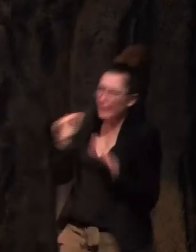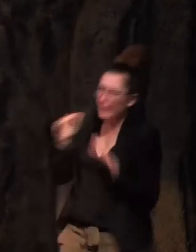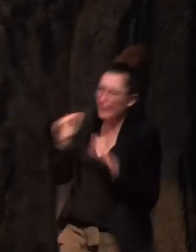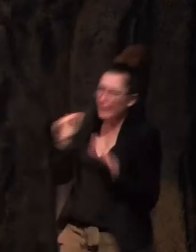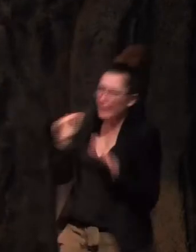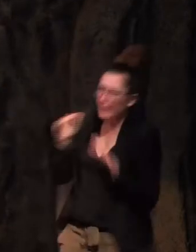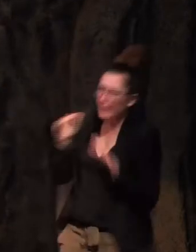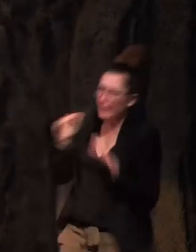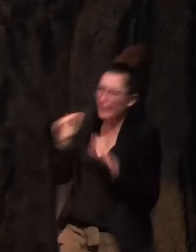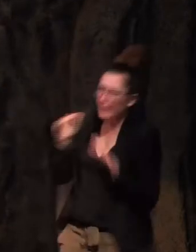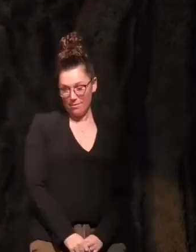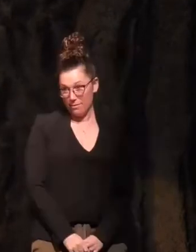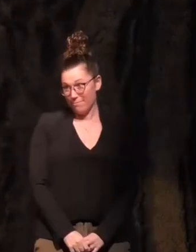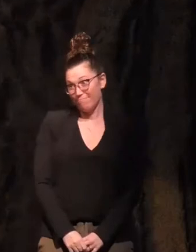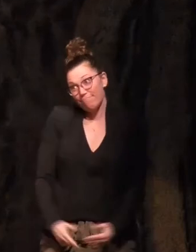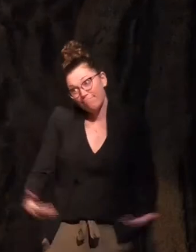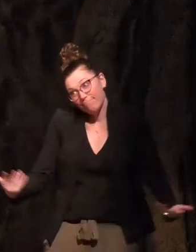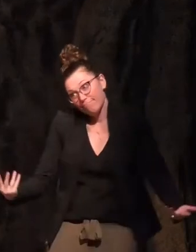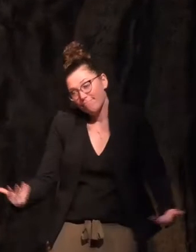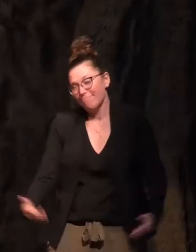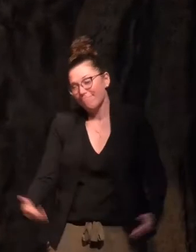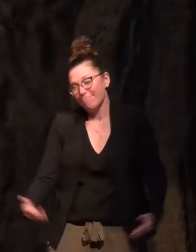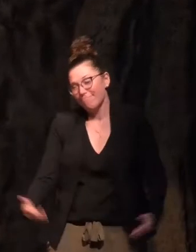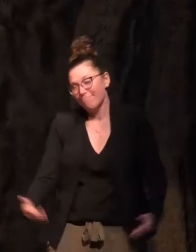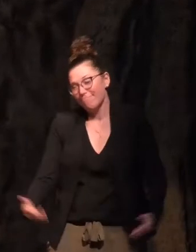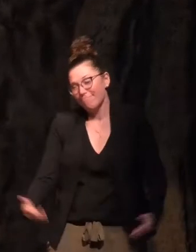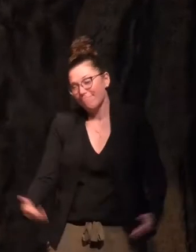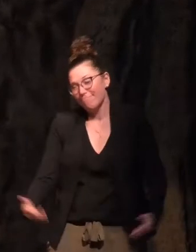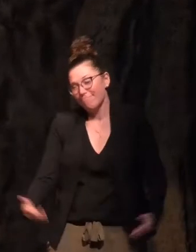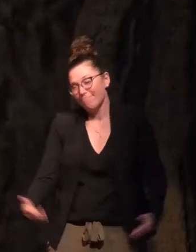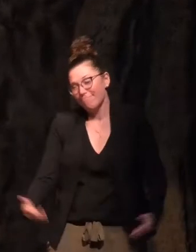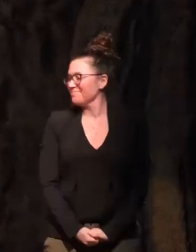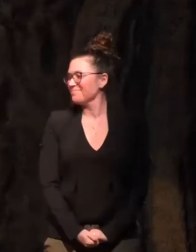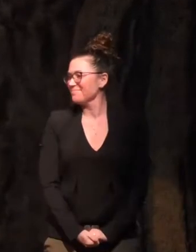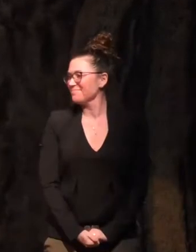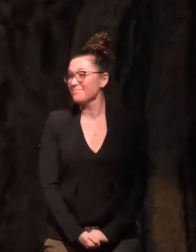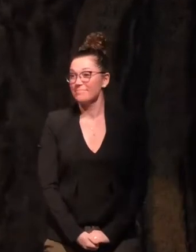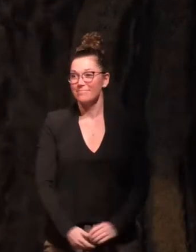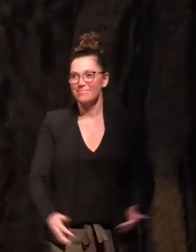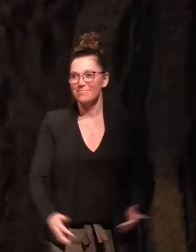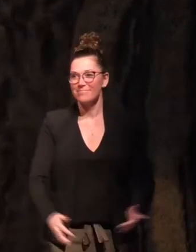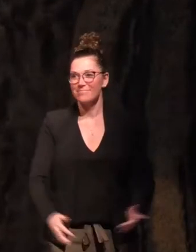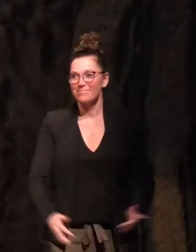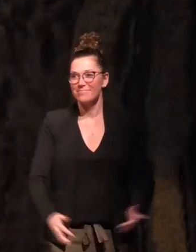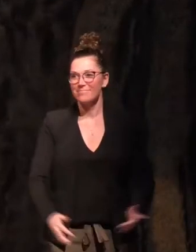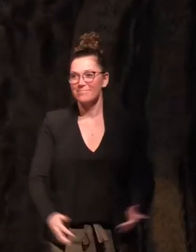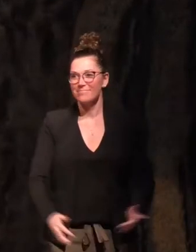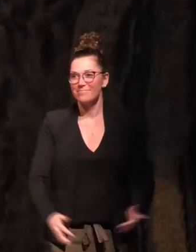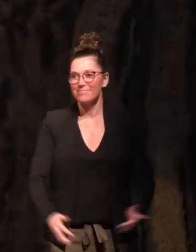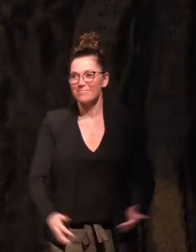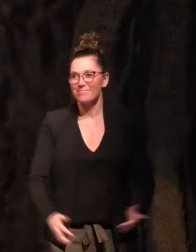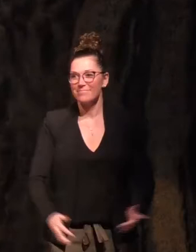And I know, I know. And I know you agree, and I know it's not you guys